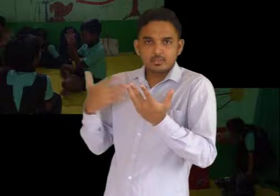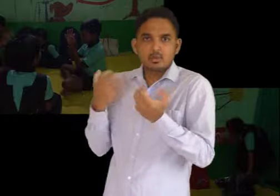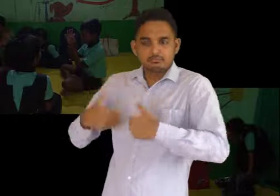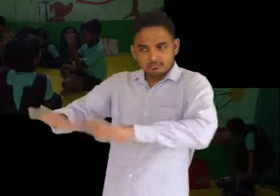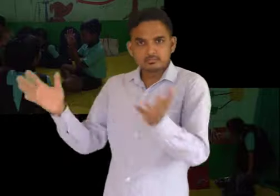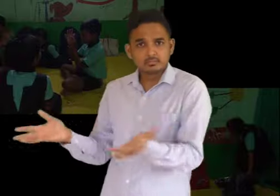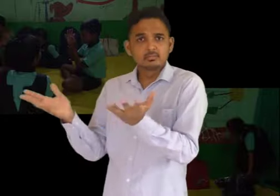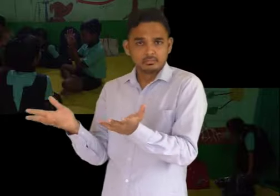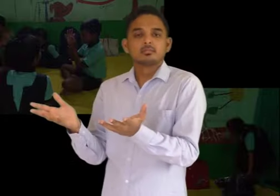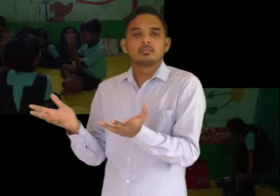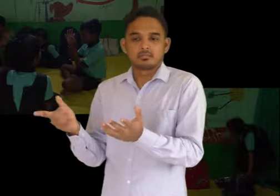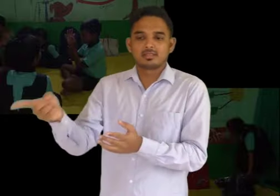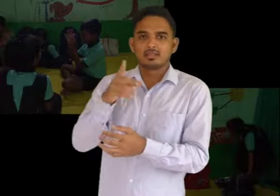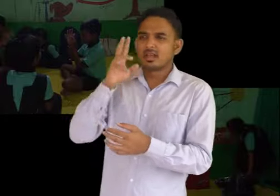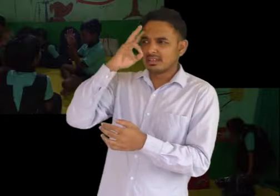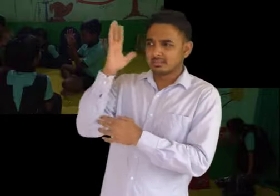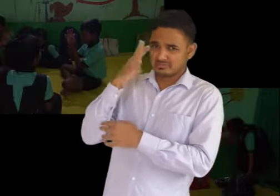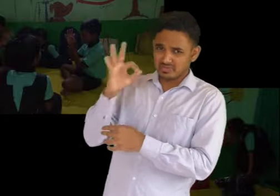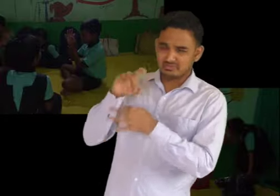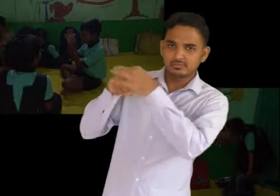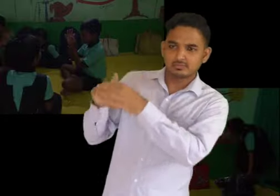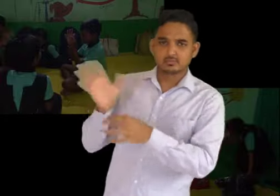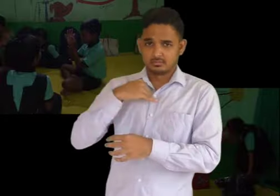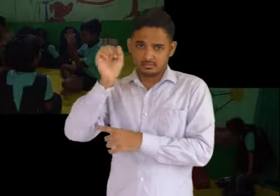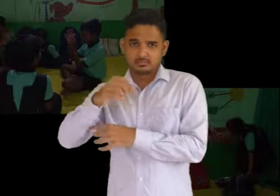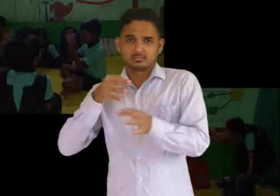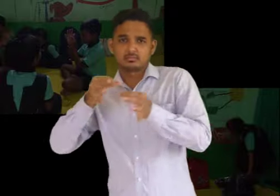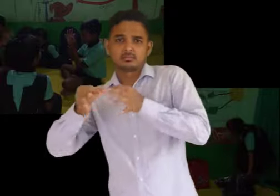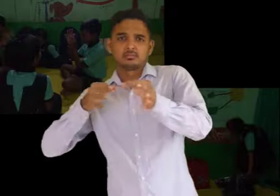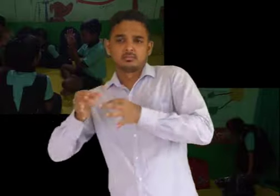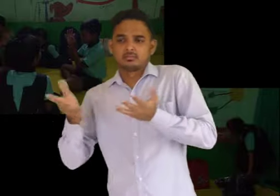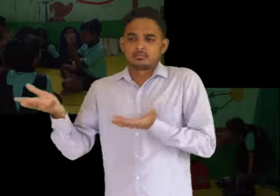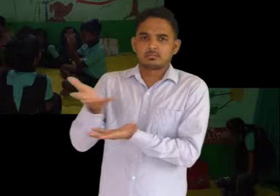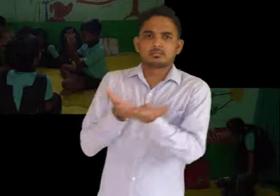after the planting activity and then conceptualizing the lesson in art form